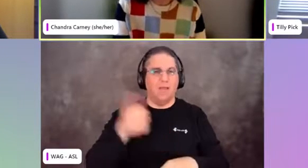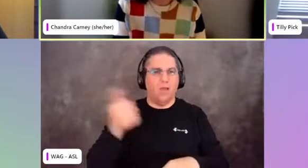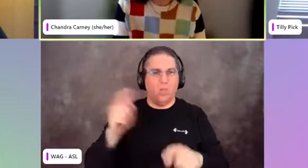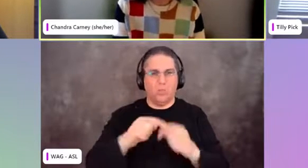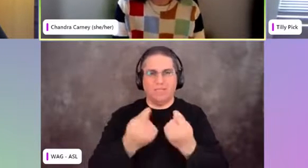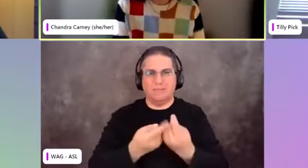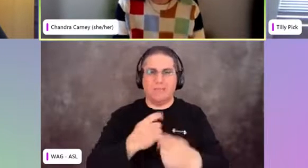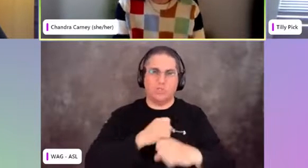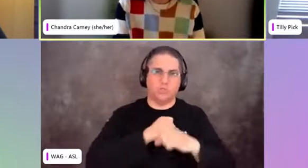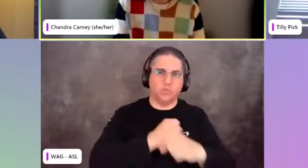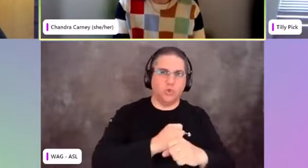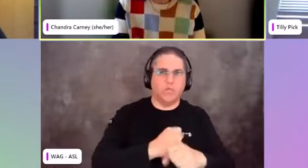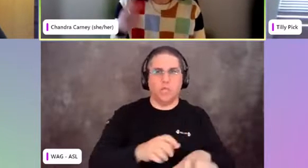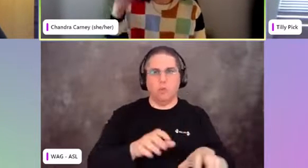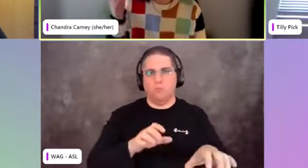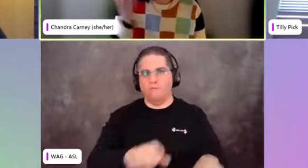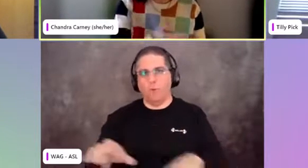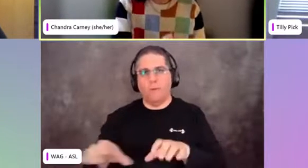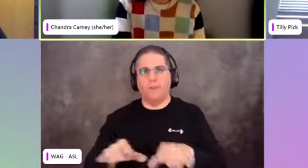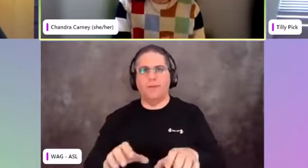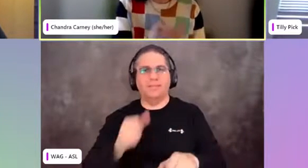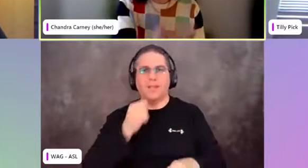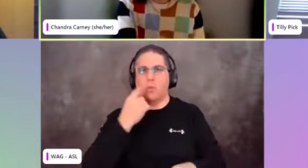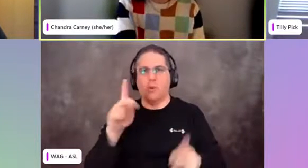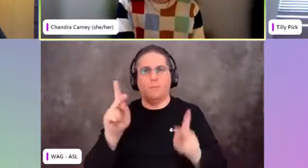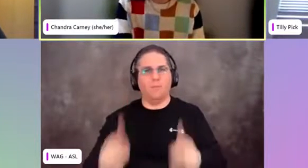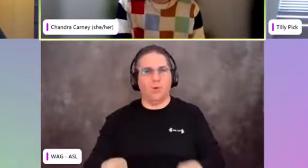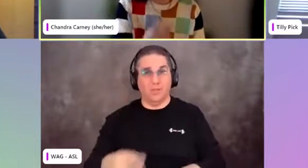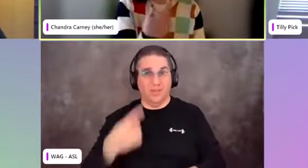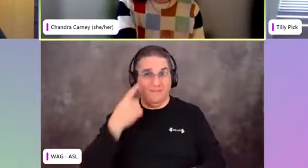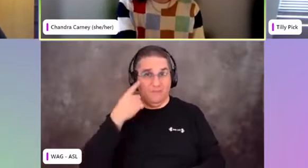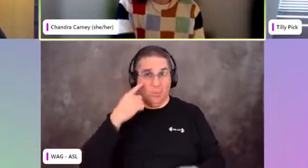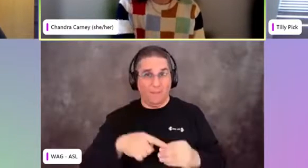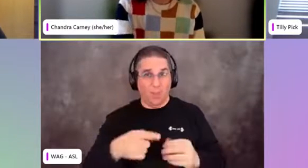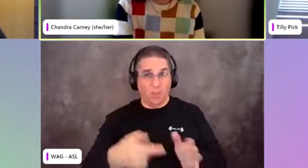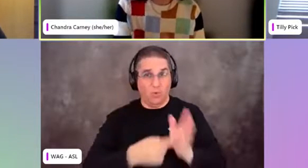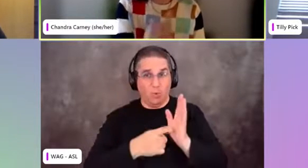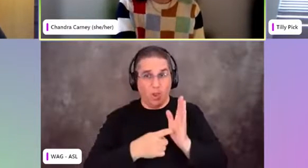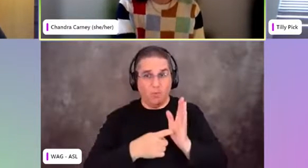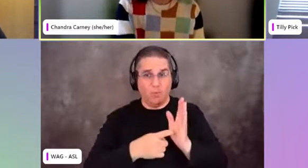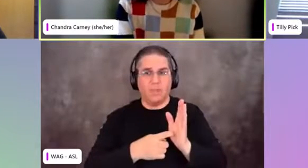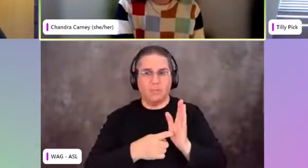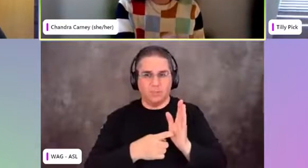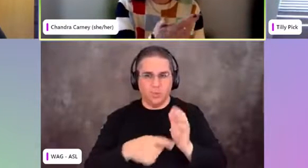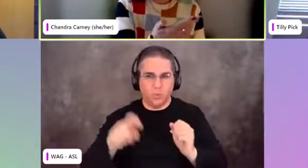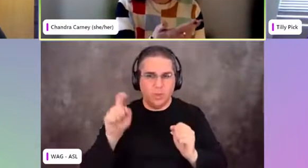question. If you're just one person, it's not enough. Any other team like security or performance, it's not just one